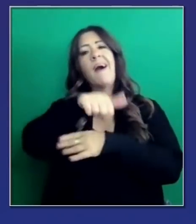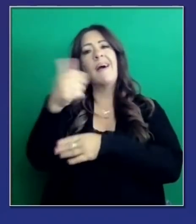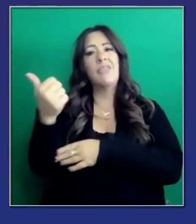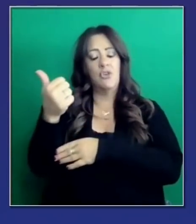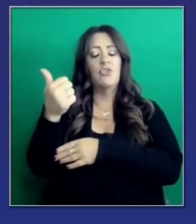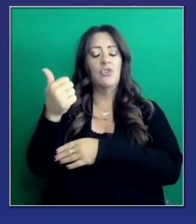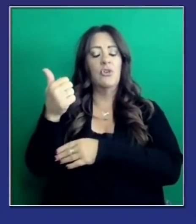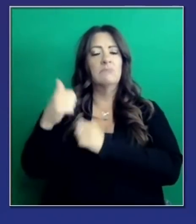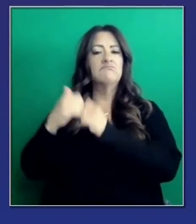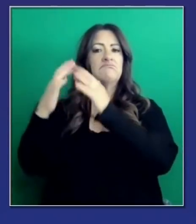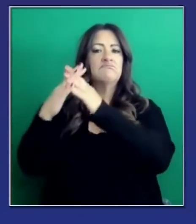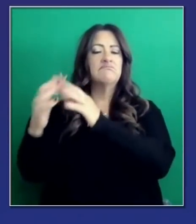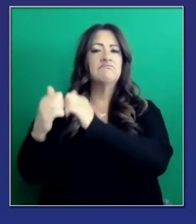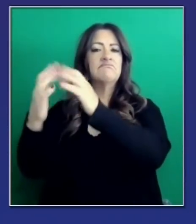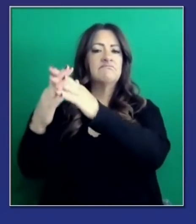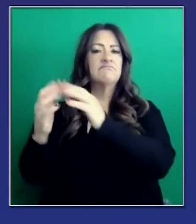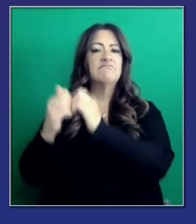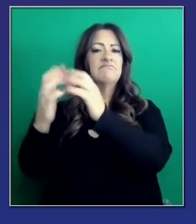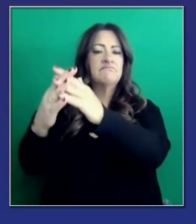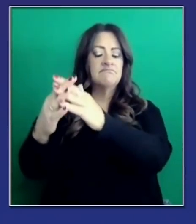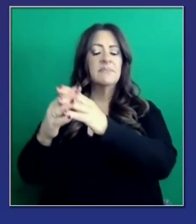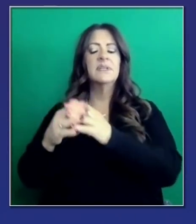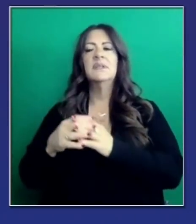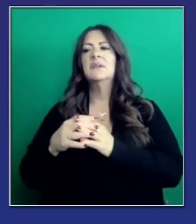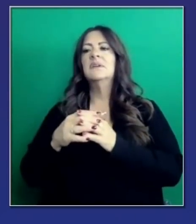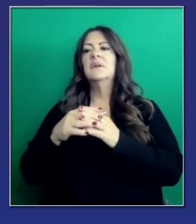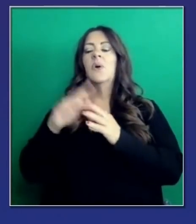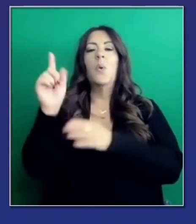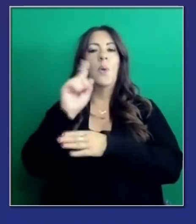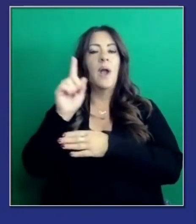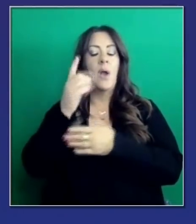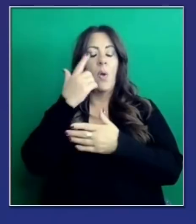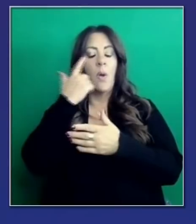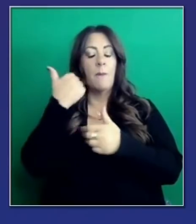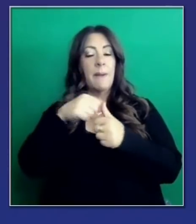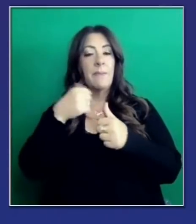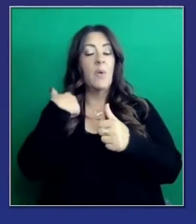WE HAVE THESE ALTERNATIVE CARE SITES THAT WE HAVE OPENED UP,